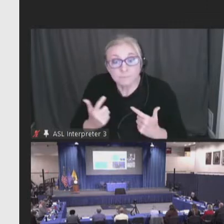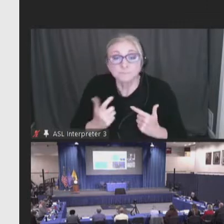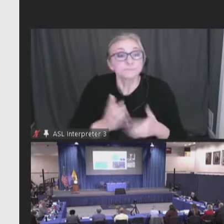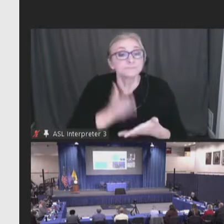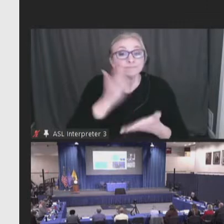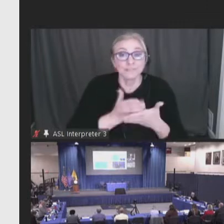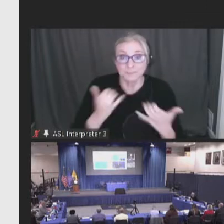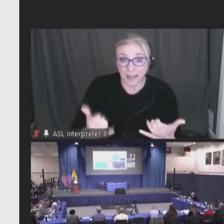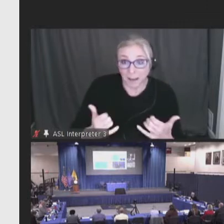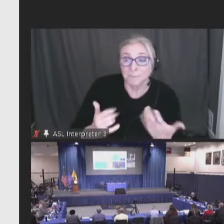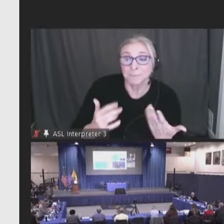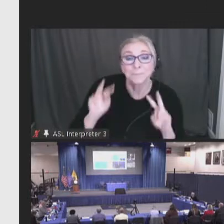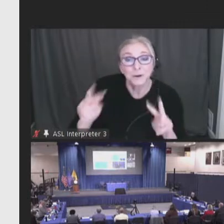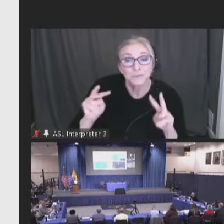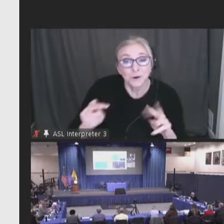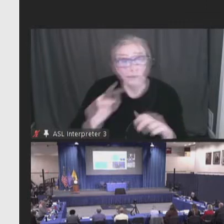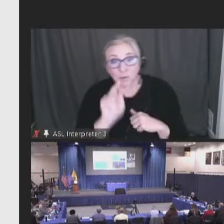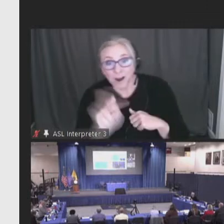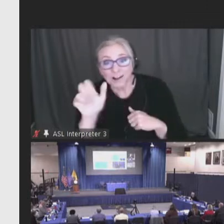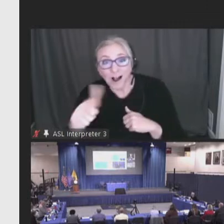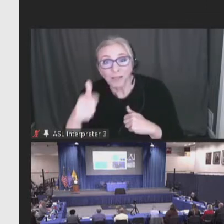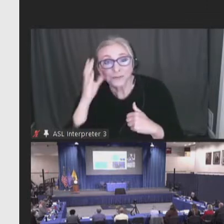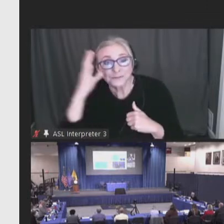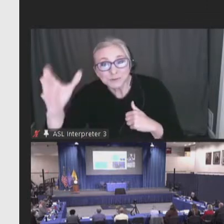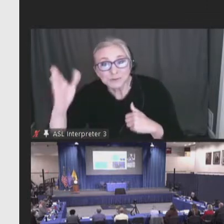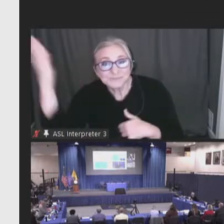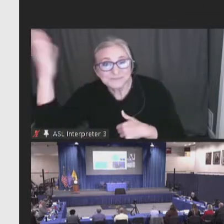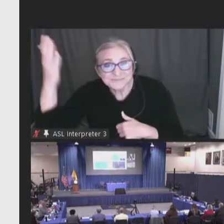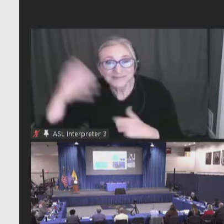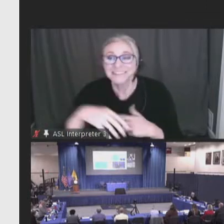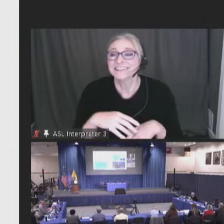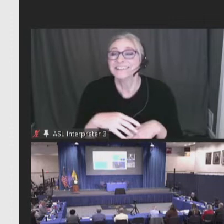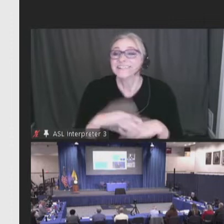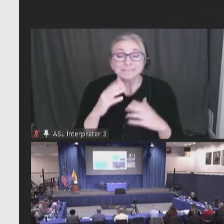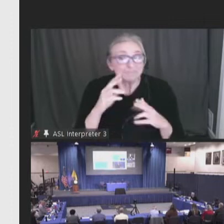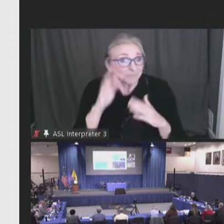hearing from my other panel mates and look forward to any questions you have later on.